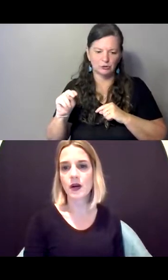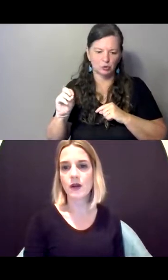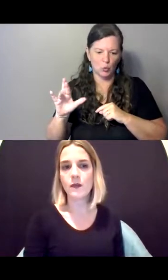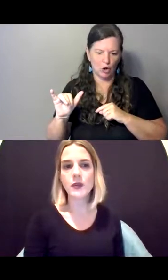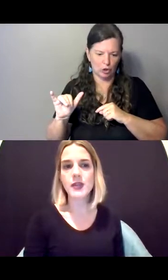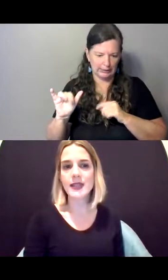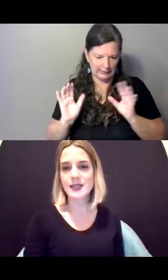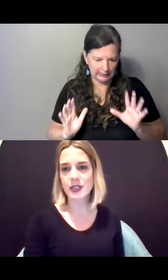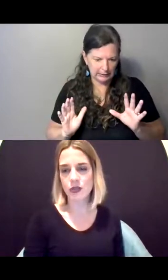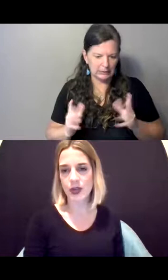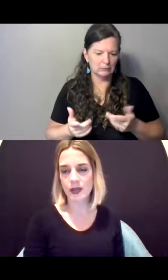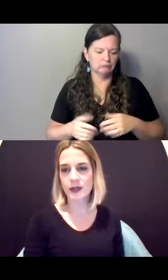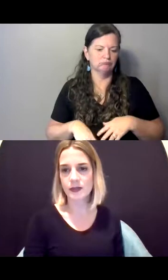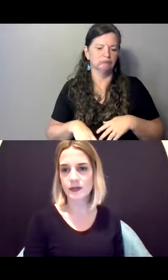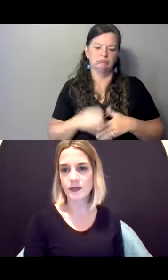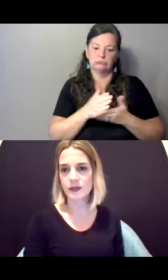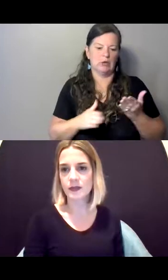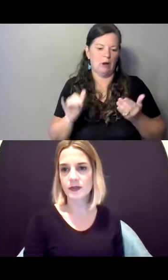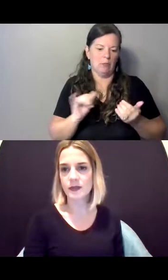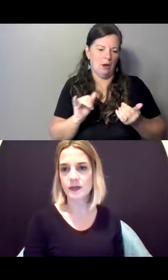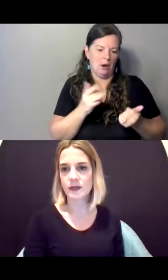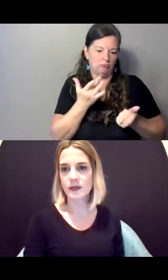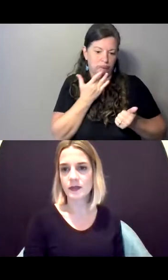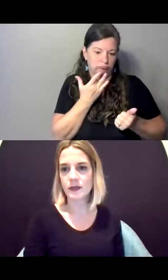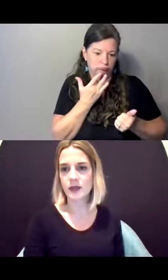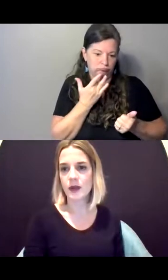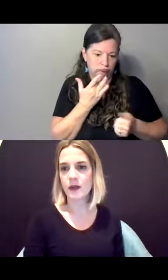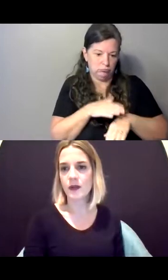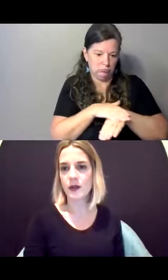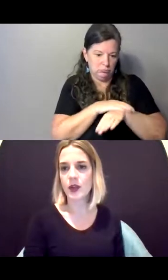of multi-sensory, you know,